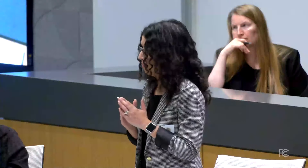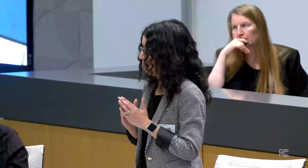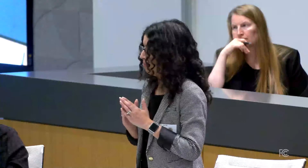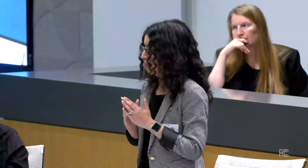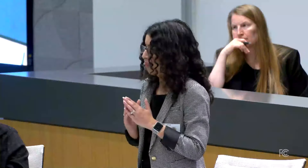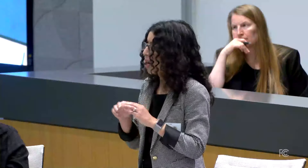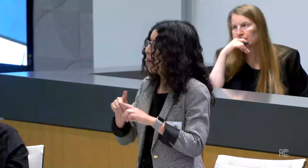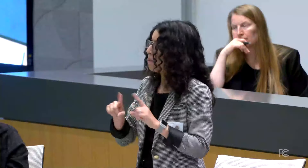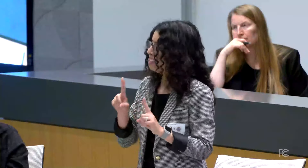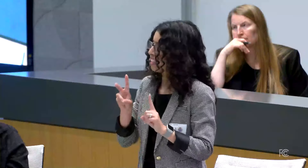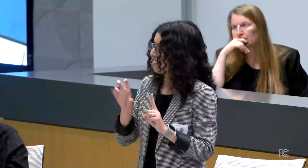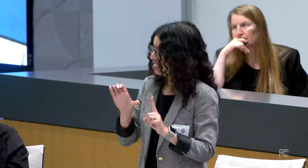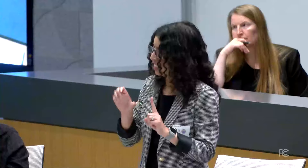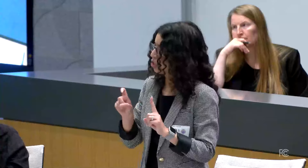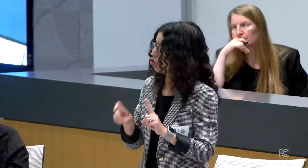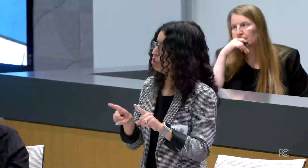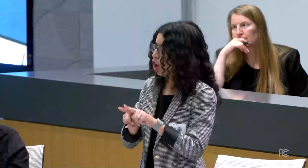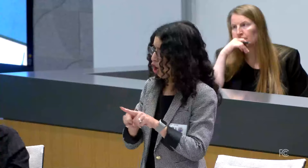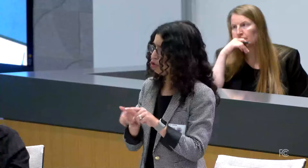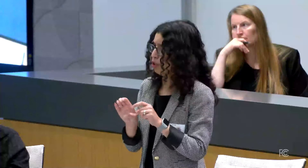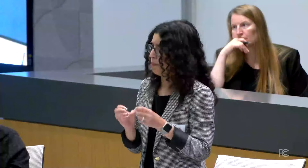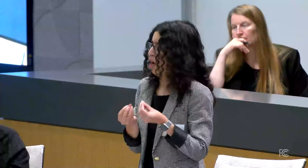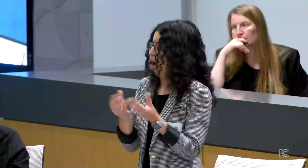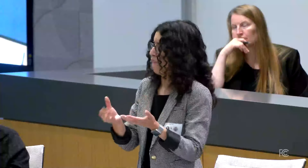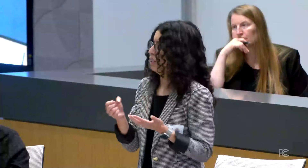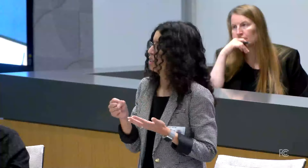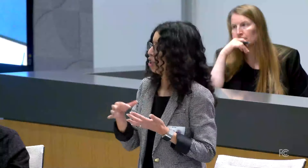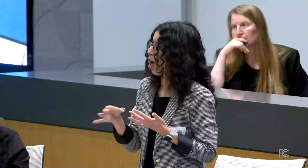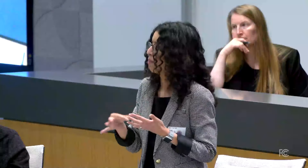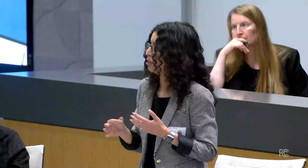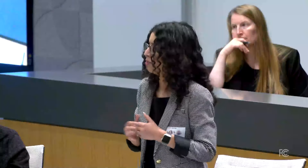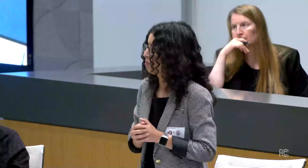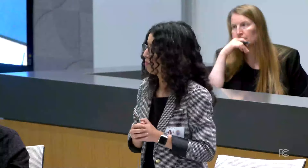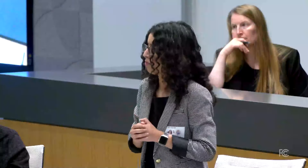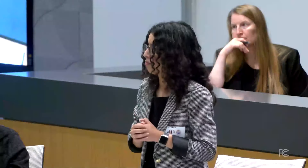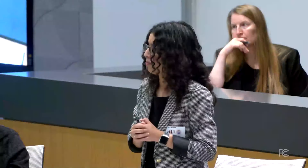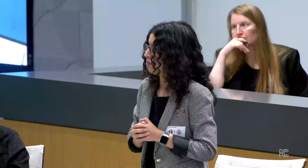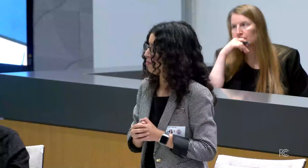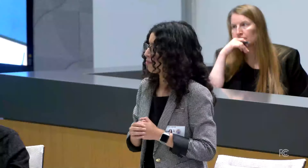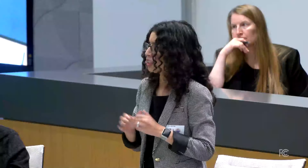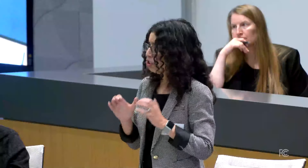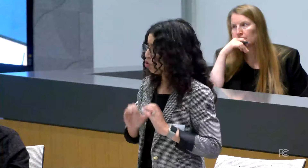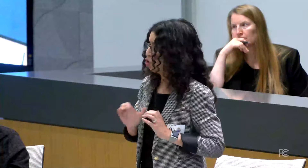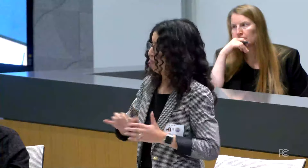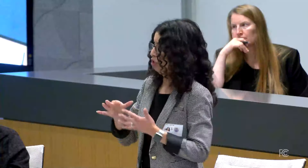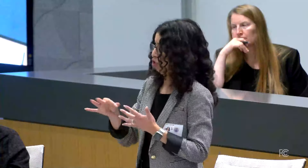INTERACT DIRECTLY RATHER THAN HAVING TO GO THROUGH A THIRD PARTY. AND VRS IS AN IMPORTANT OPTION TO HAVE.